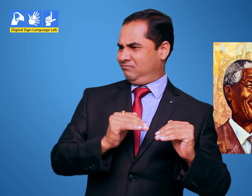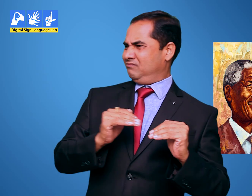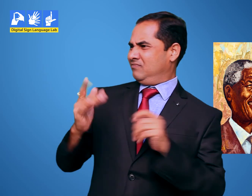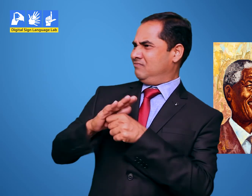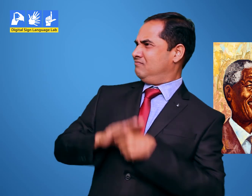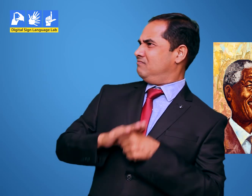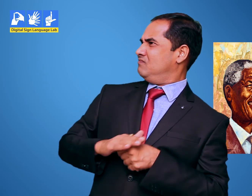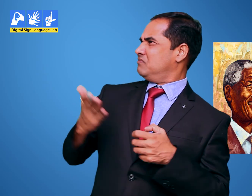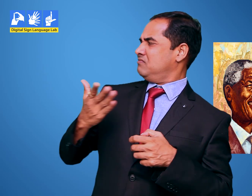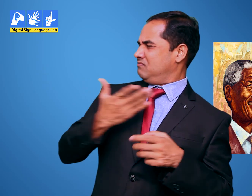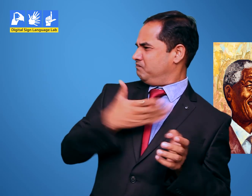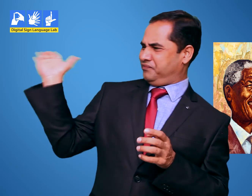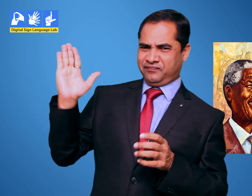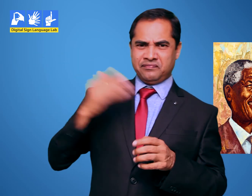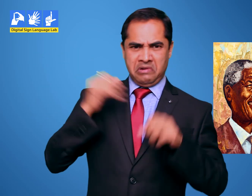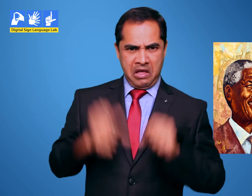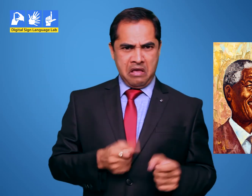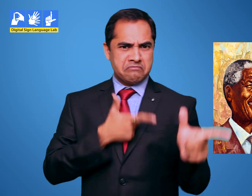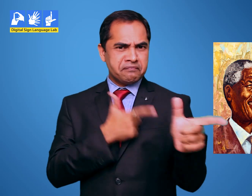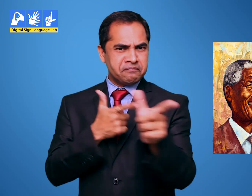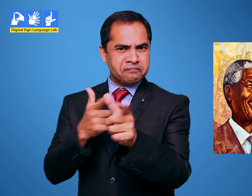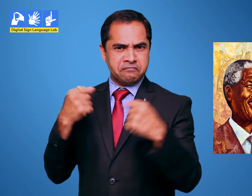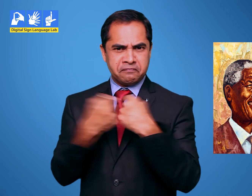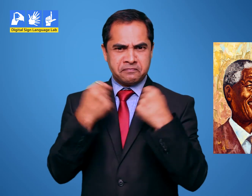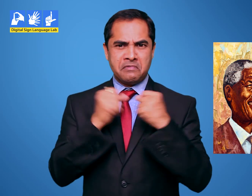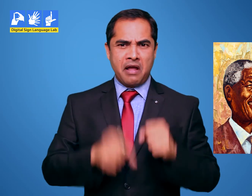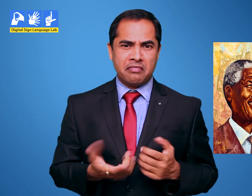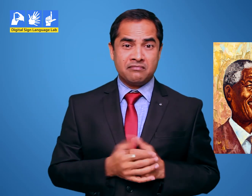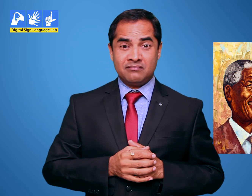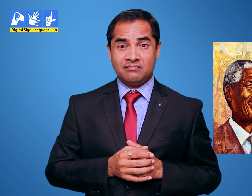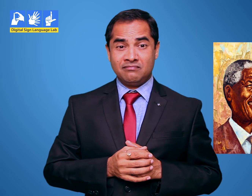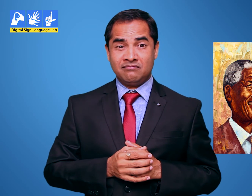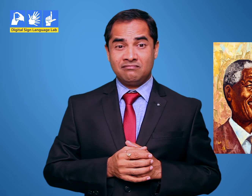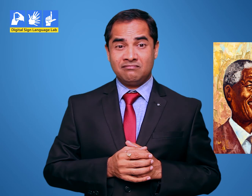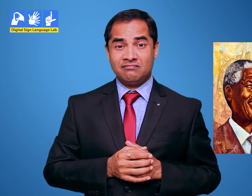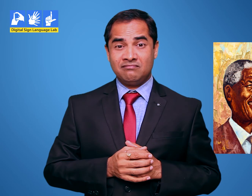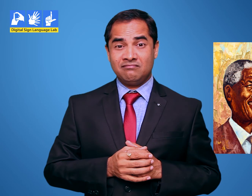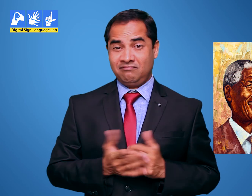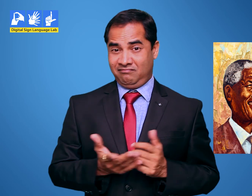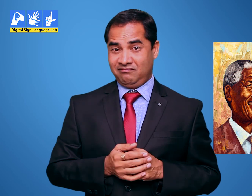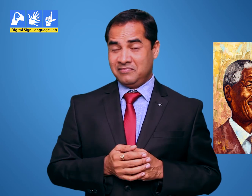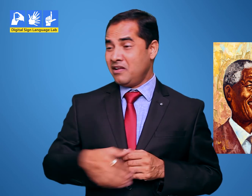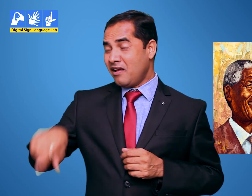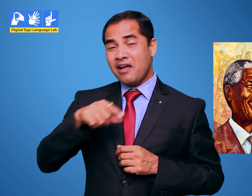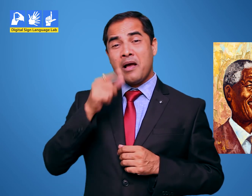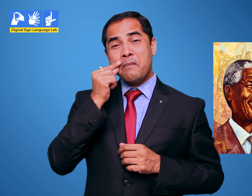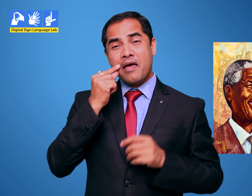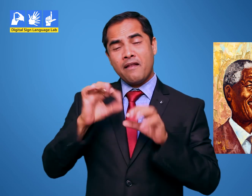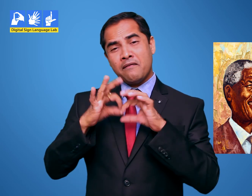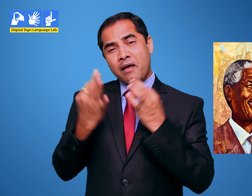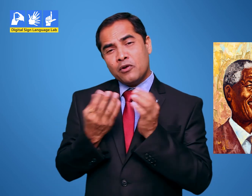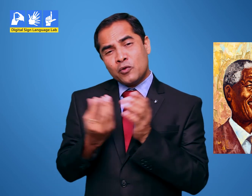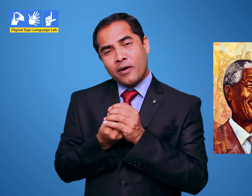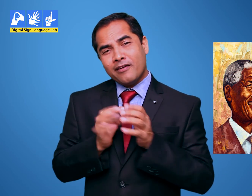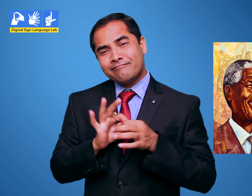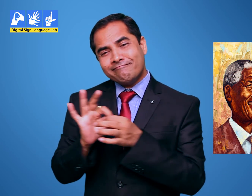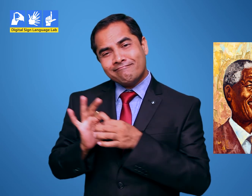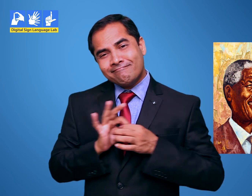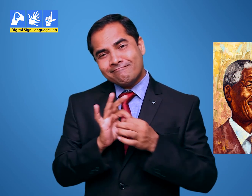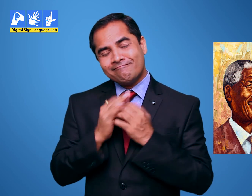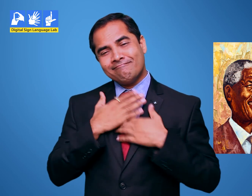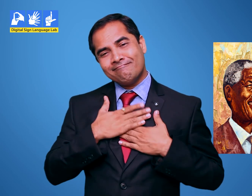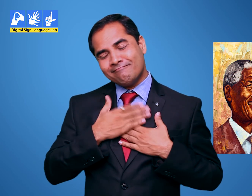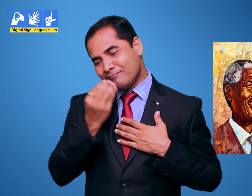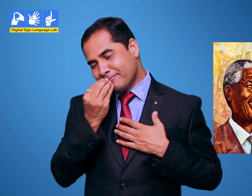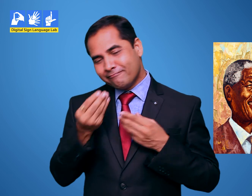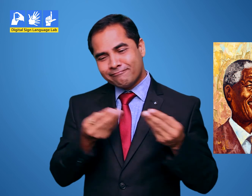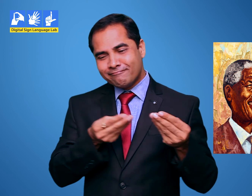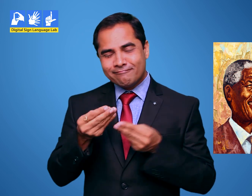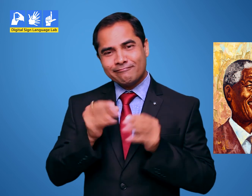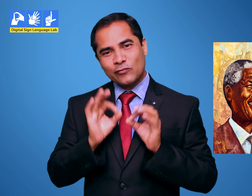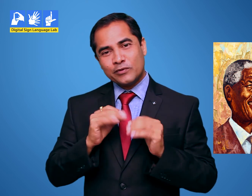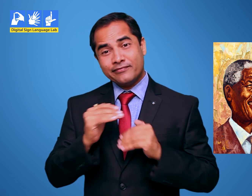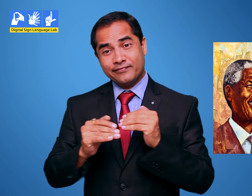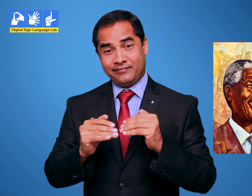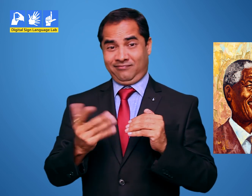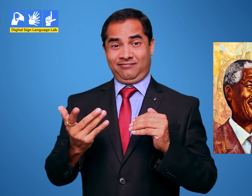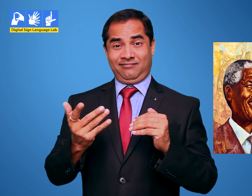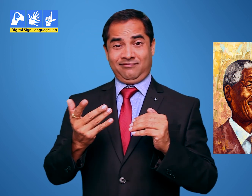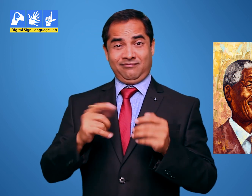to become a criminal, that turned a family loving husband into a man without